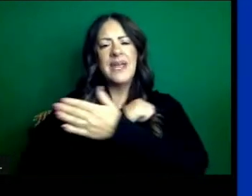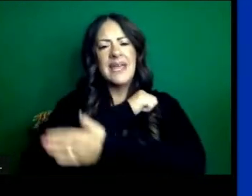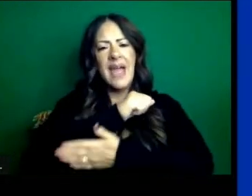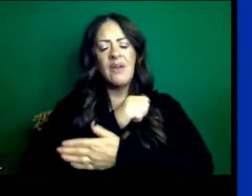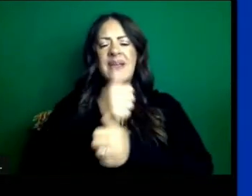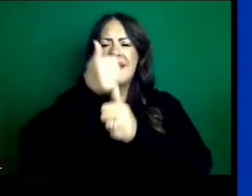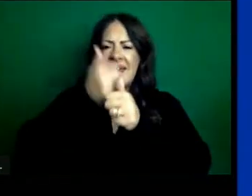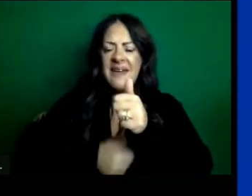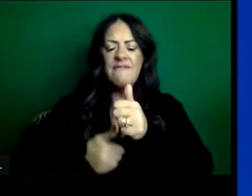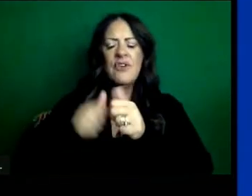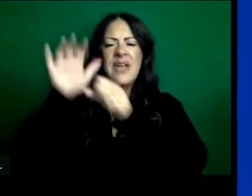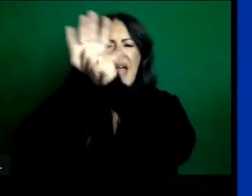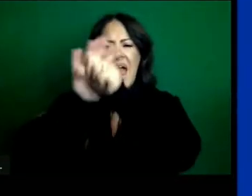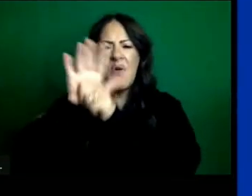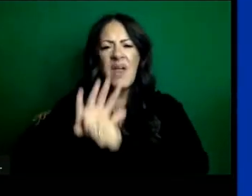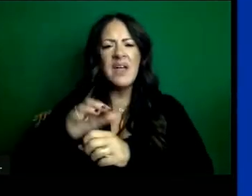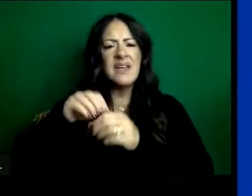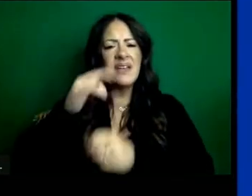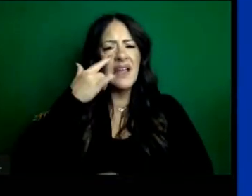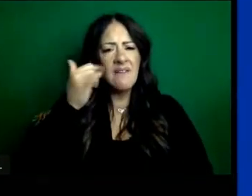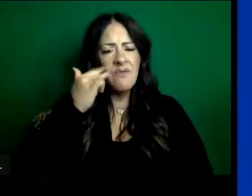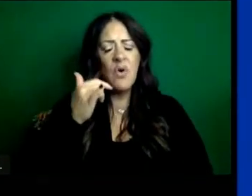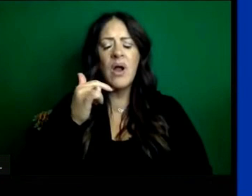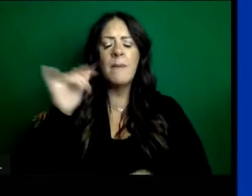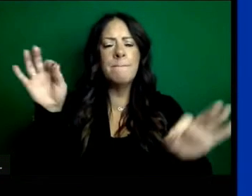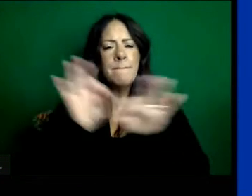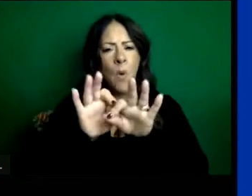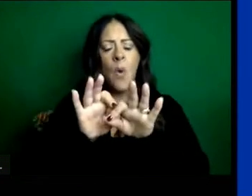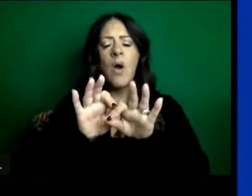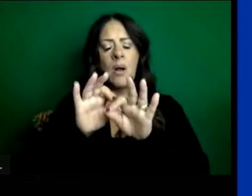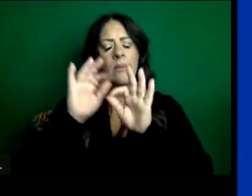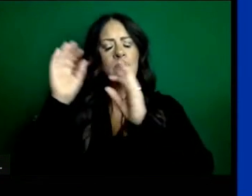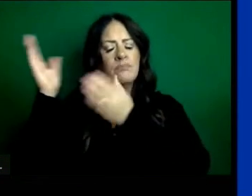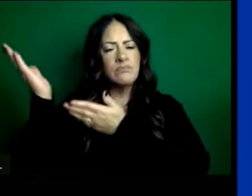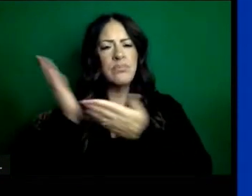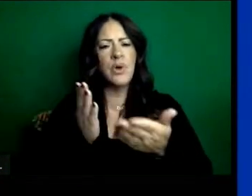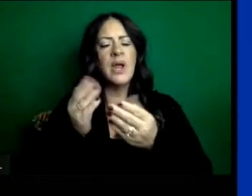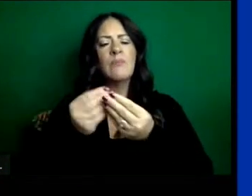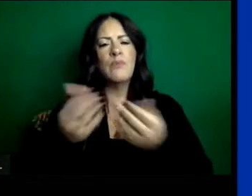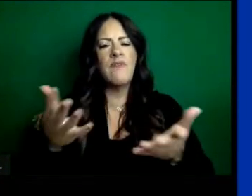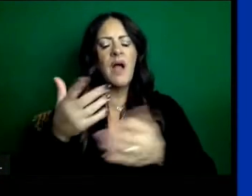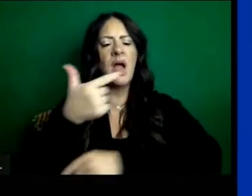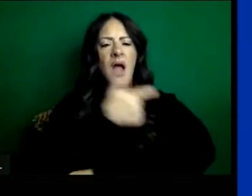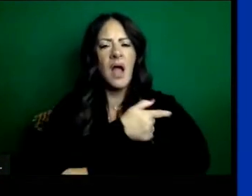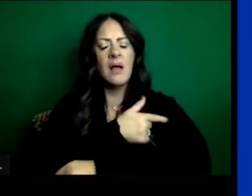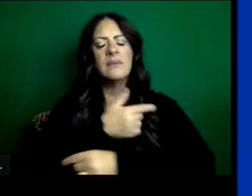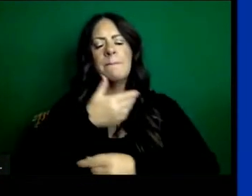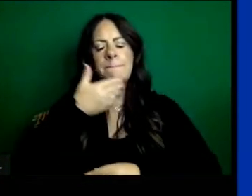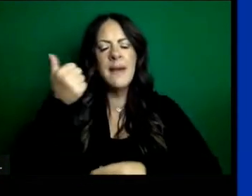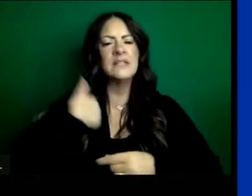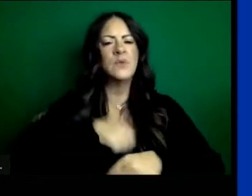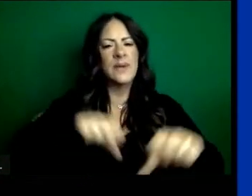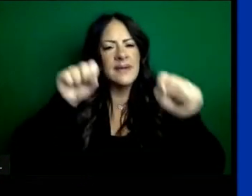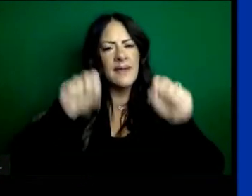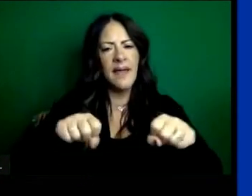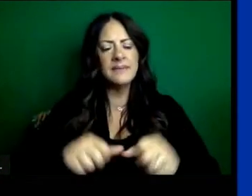COUNTIES WORKING TO MAKE SURE THAT WE DO WHAT WE CAN TO GET